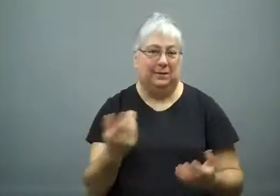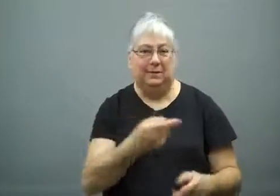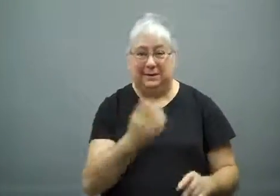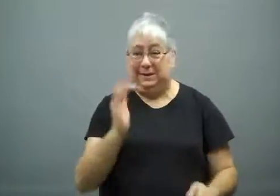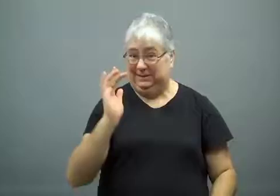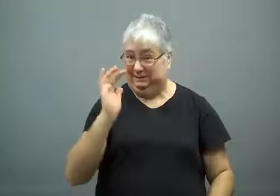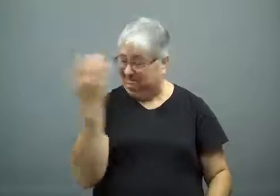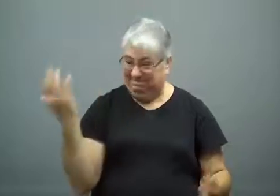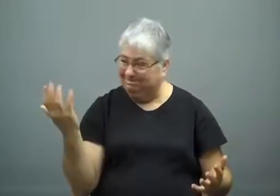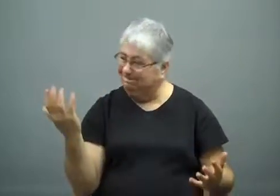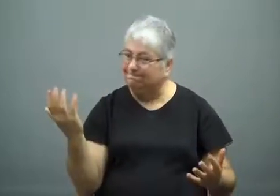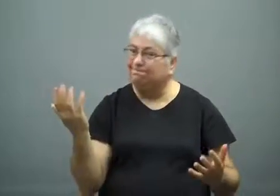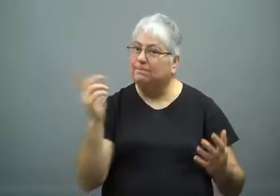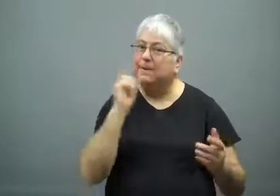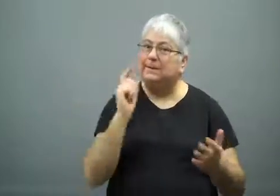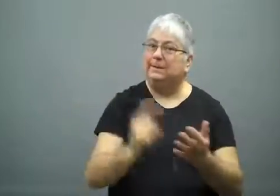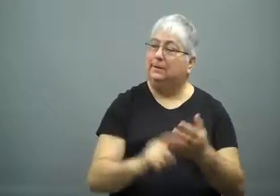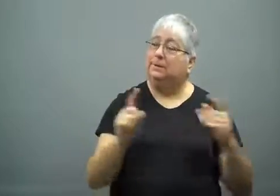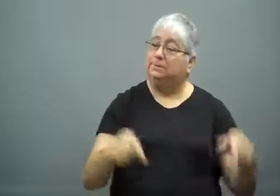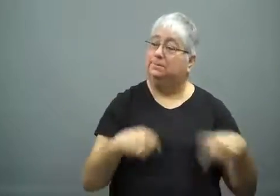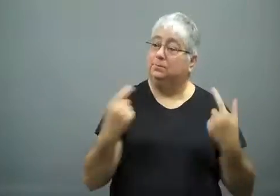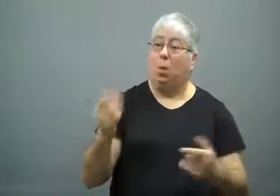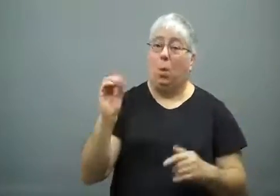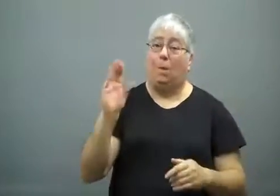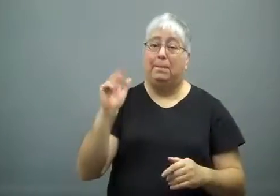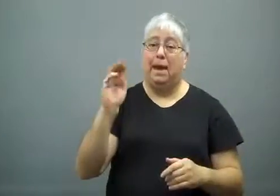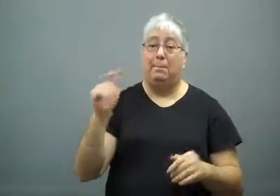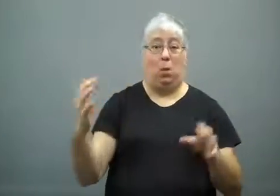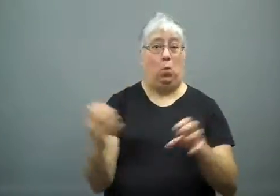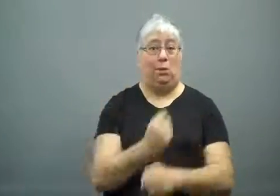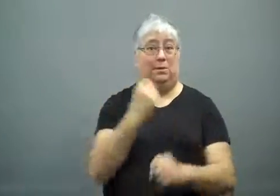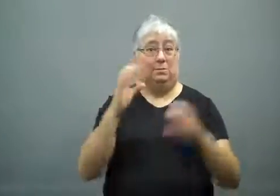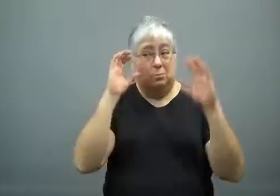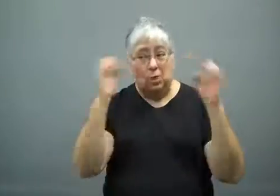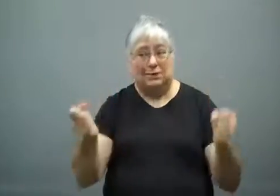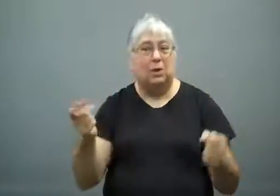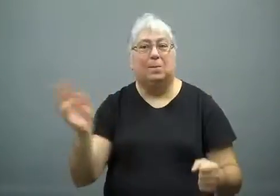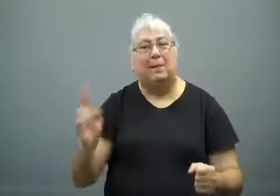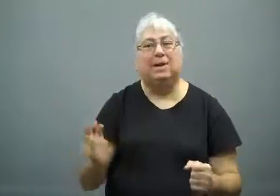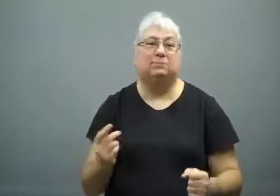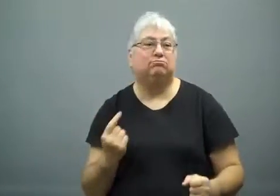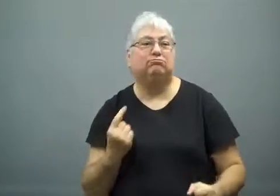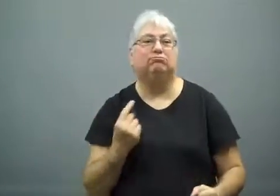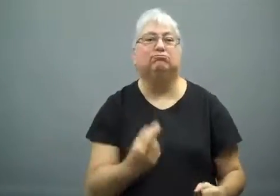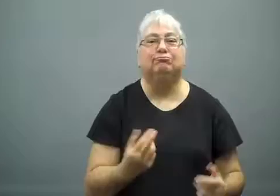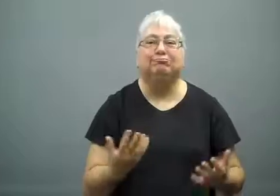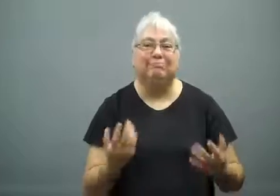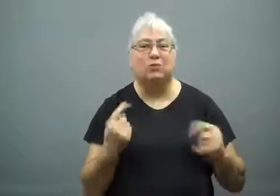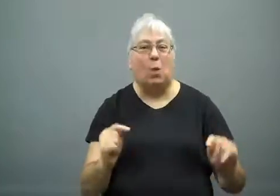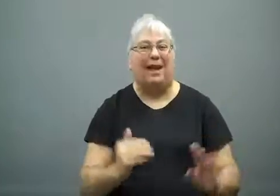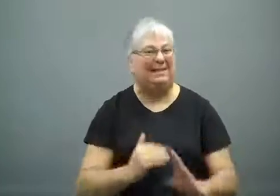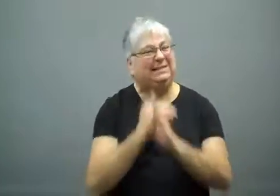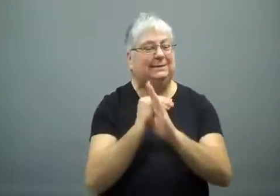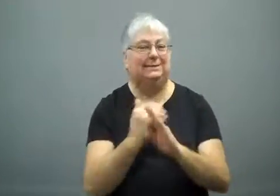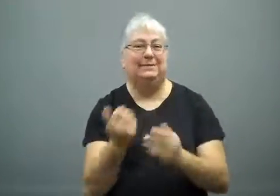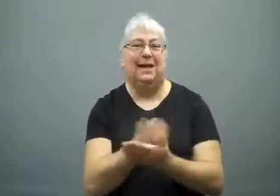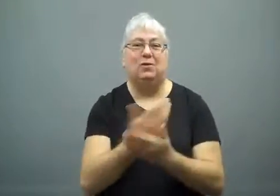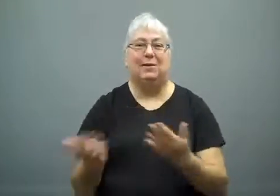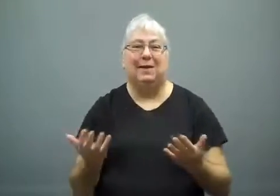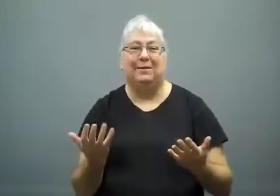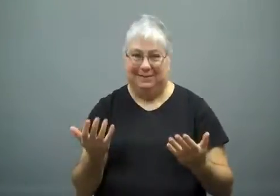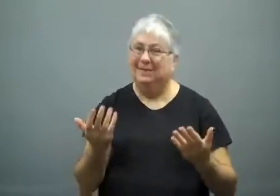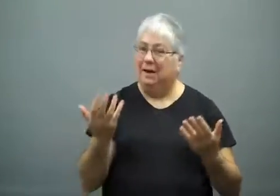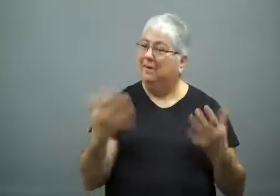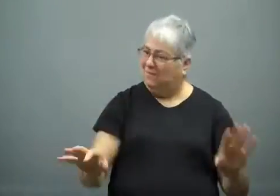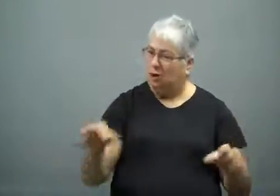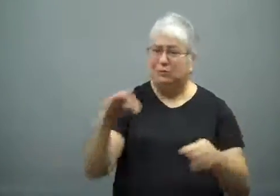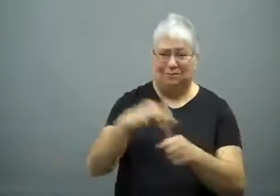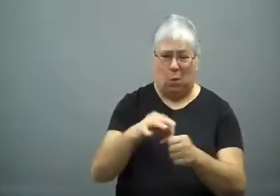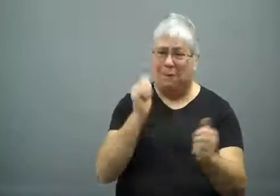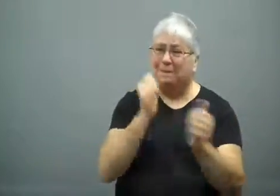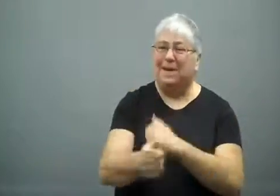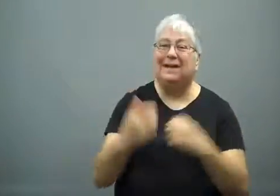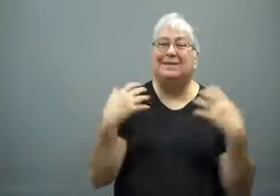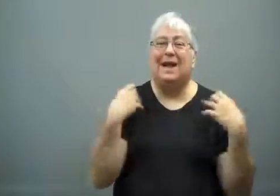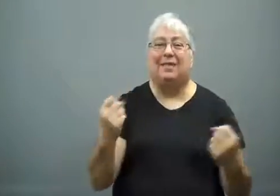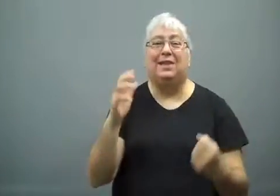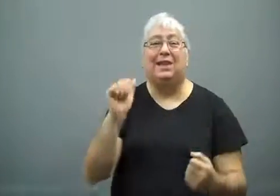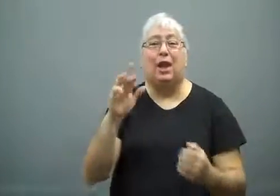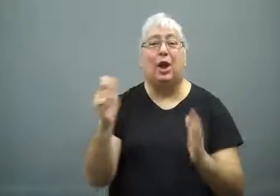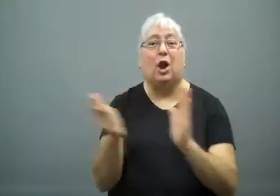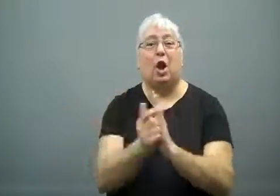They are tired of it as ever since Obama won the presidency,